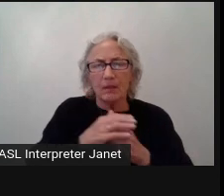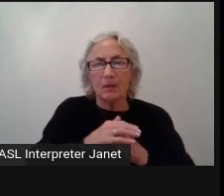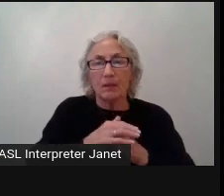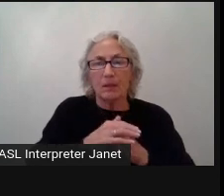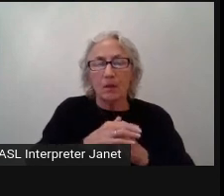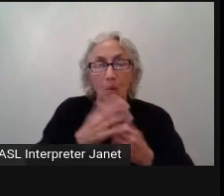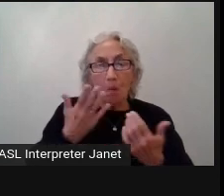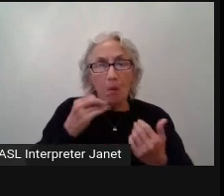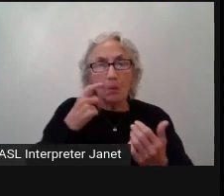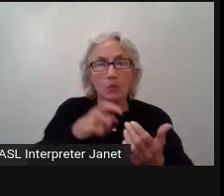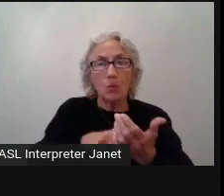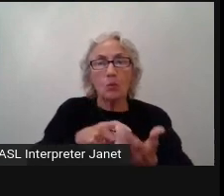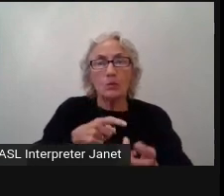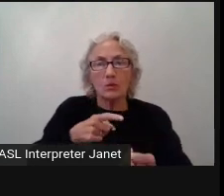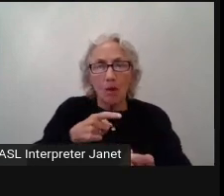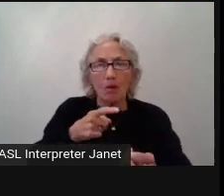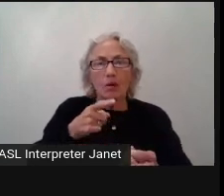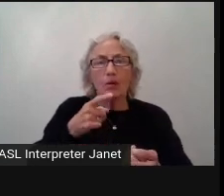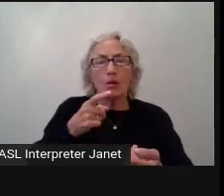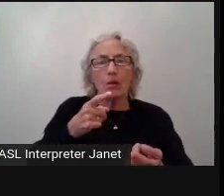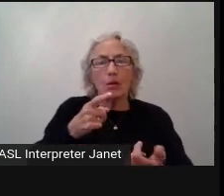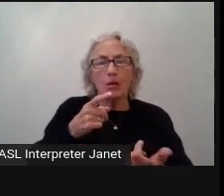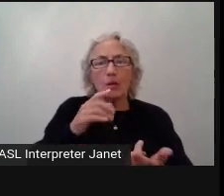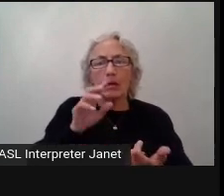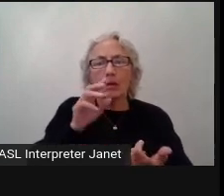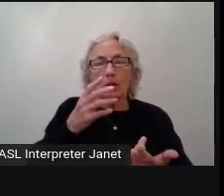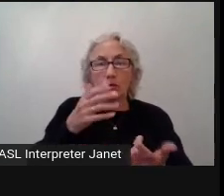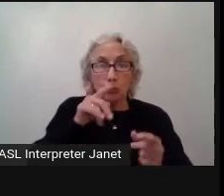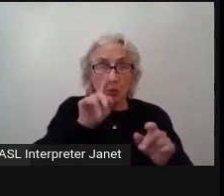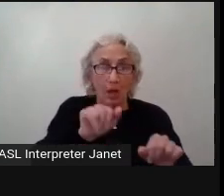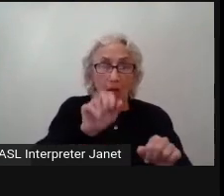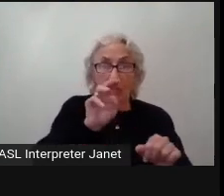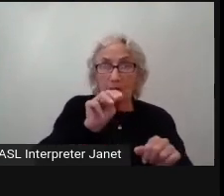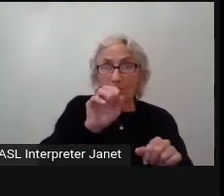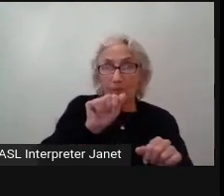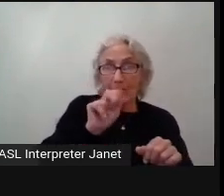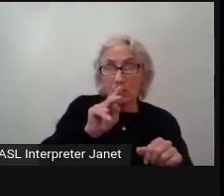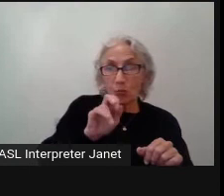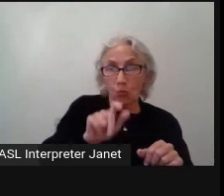I skip to menu that automatically detects the structure of your page,